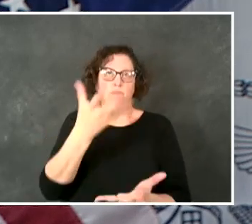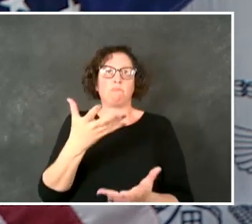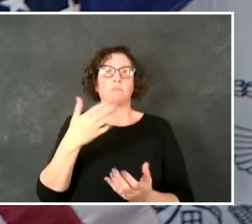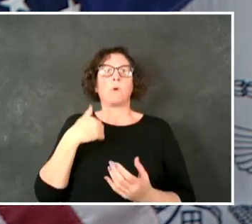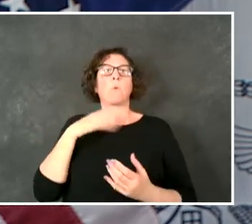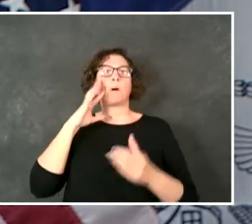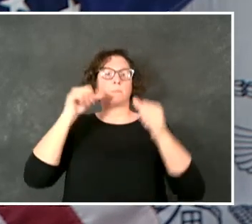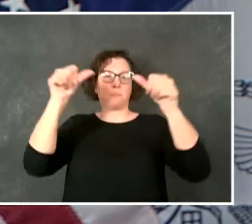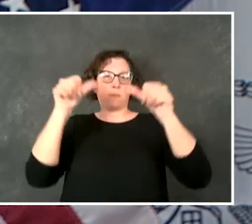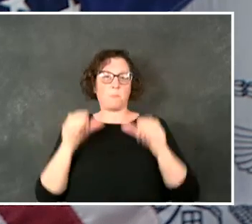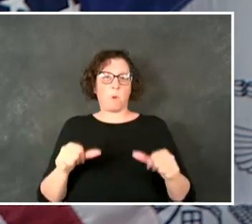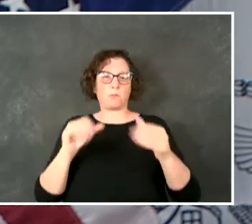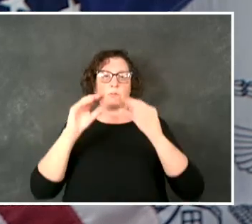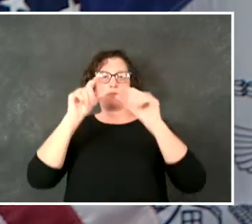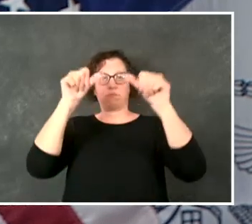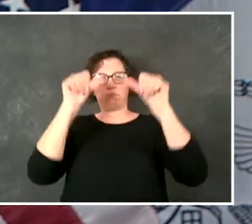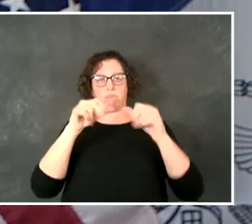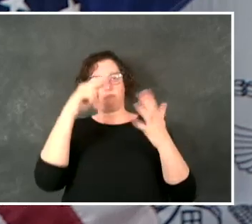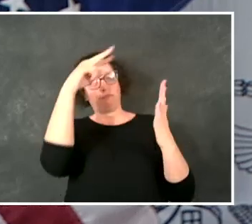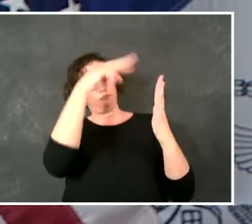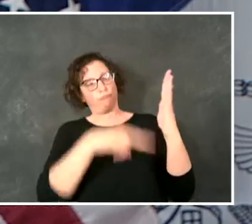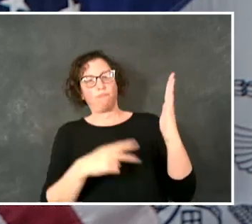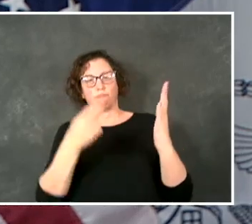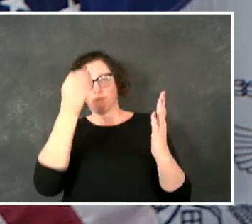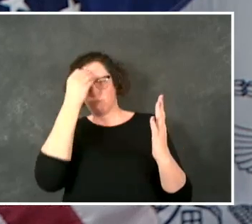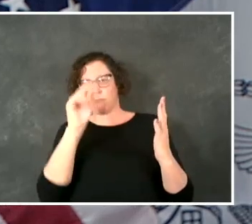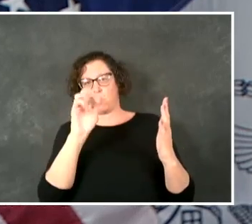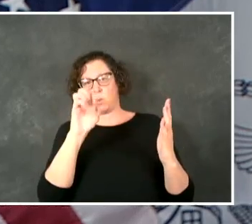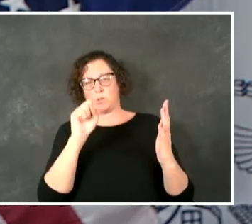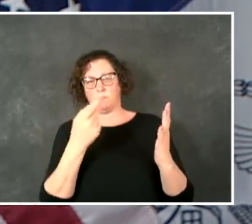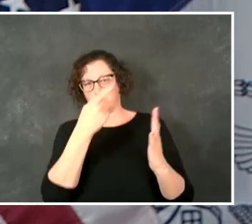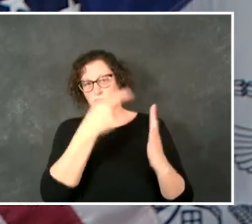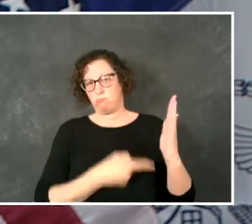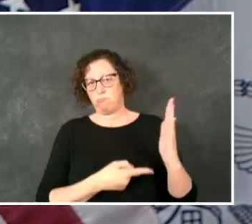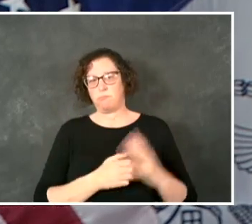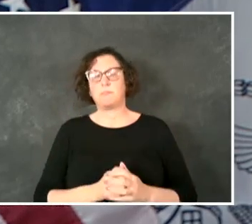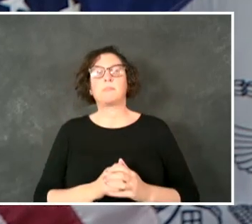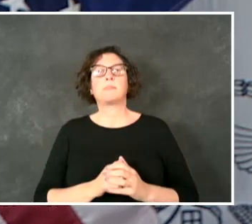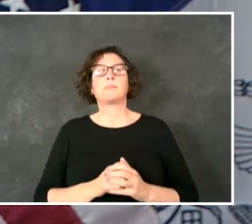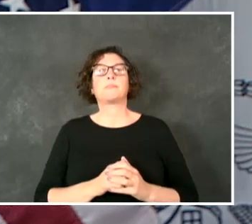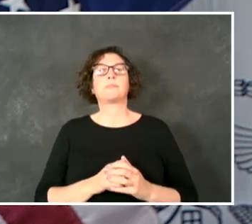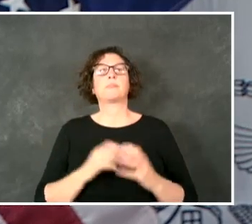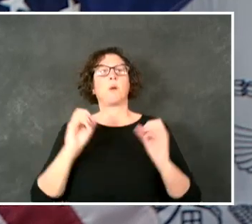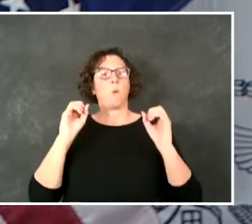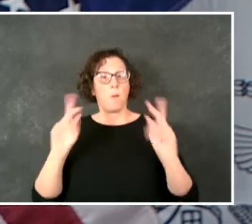INITIAL FINORMATION. WE'LL GET MORE TO YOU TODAY AND PUT ITP U OLNIN ESO ERYVE ONE CAN SEE